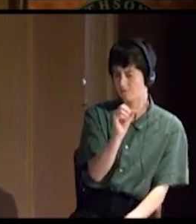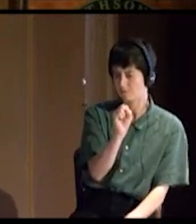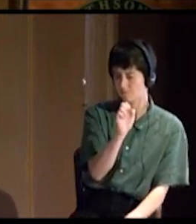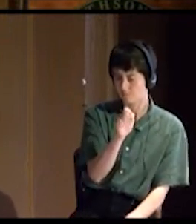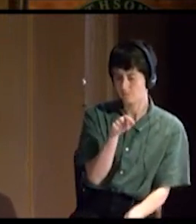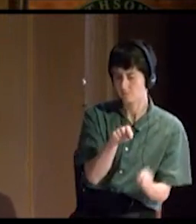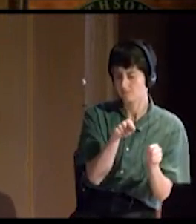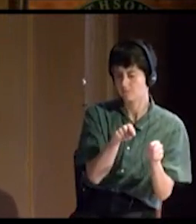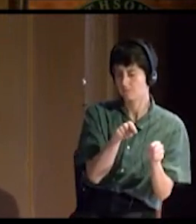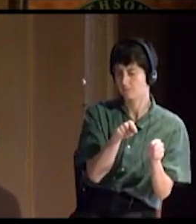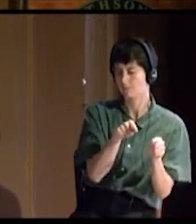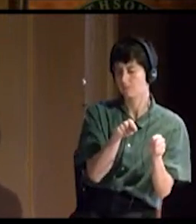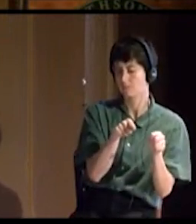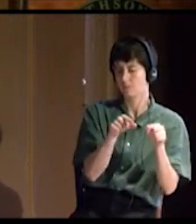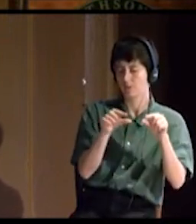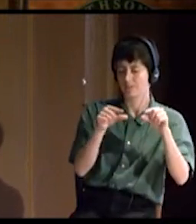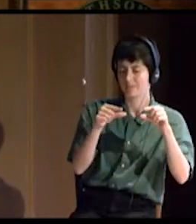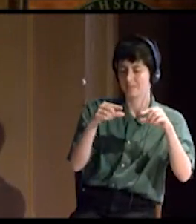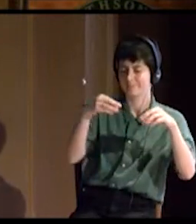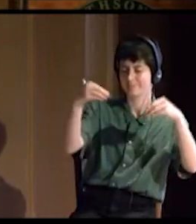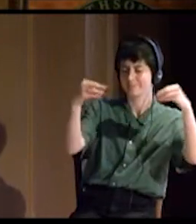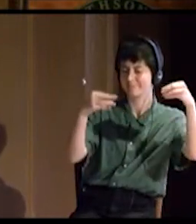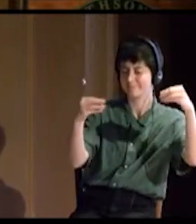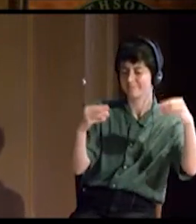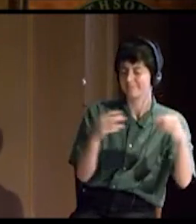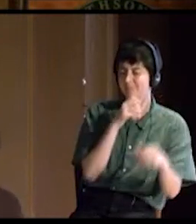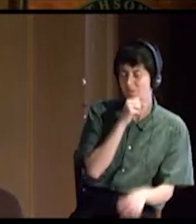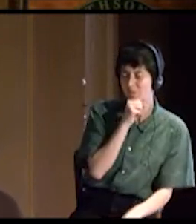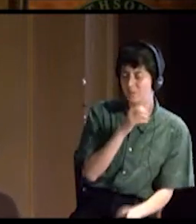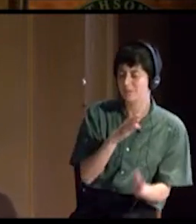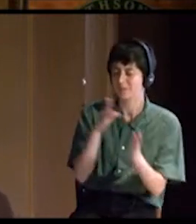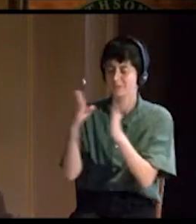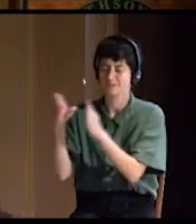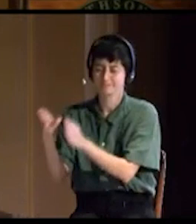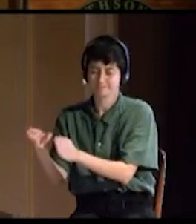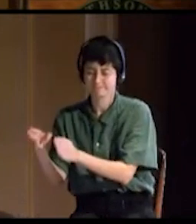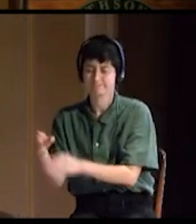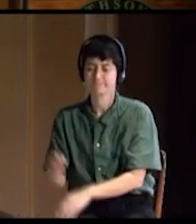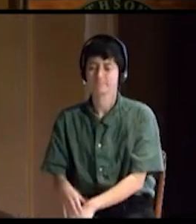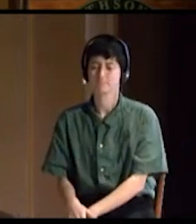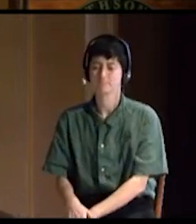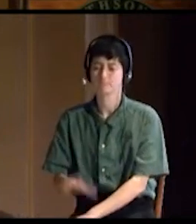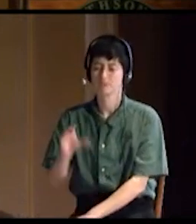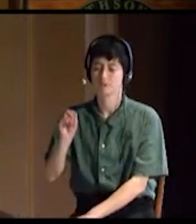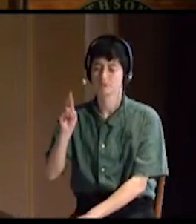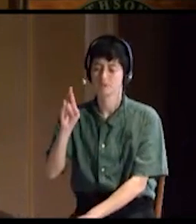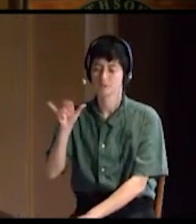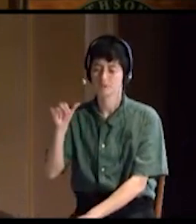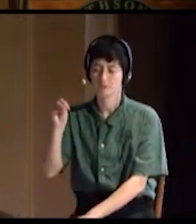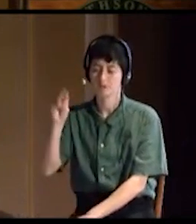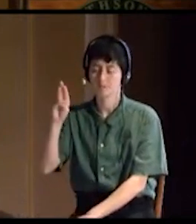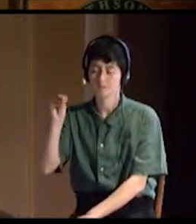Essentially, we see that the ancient hybridization event led to the temperate racemose group acquiring traits needed